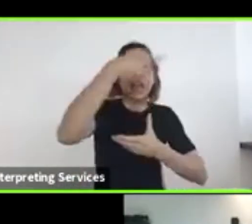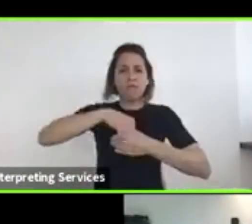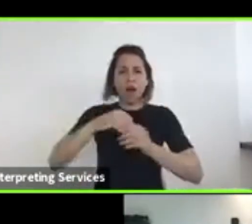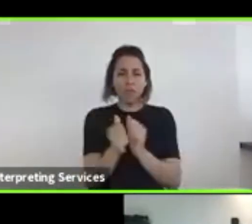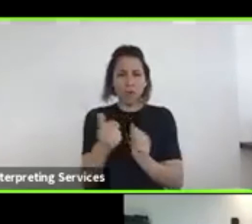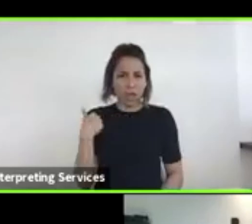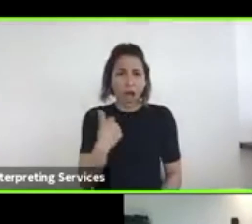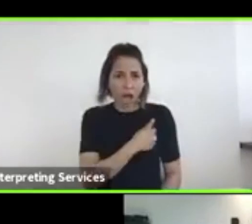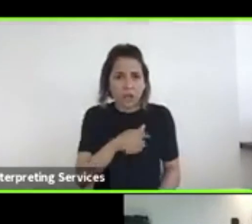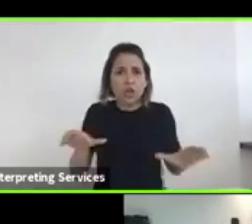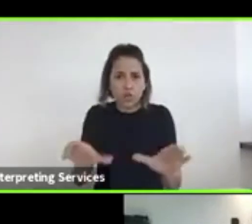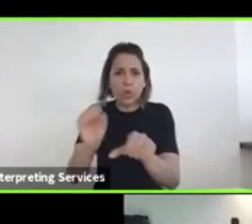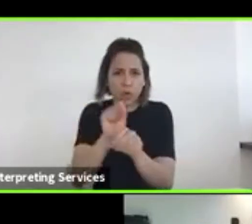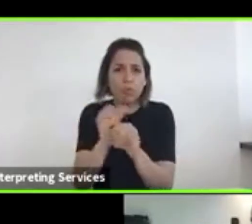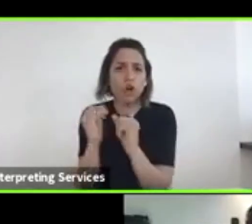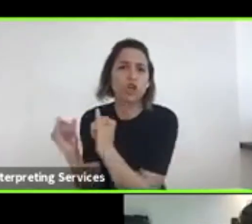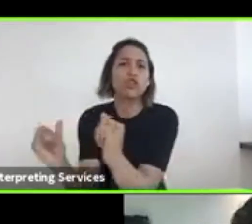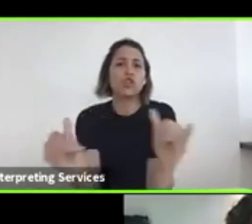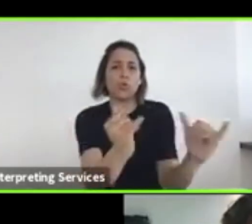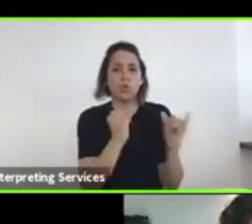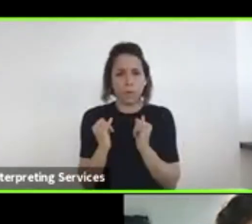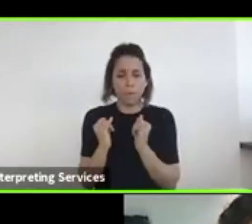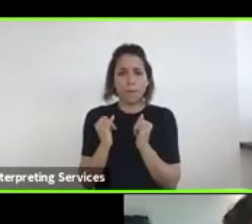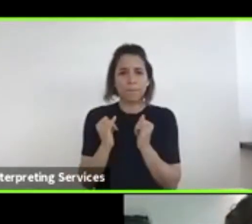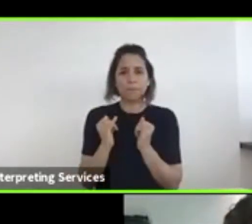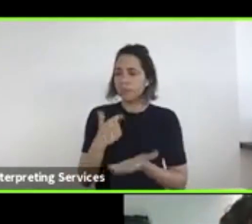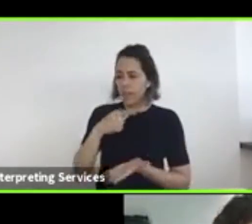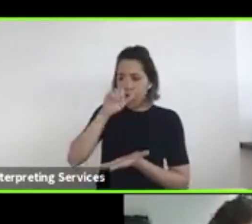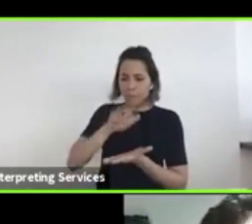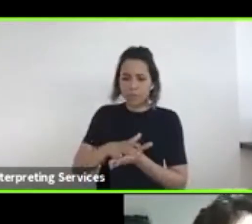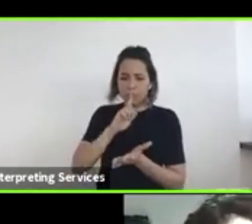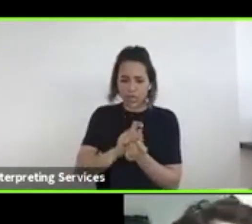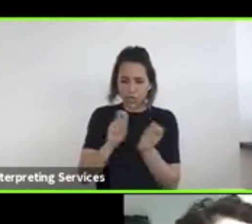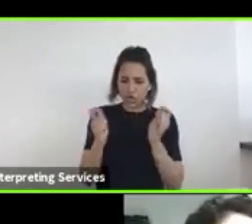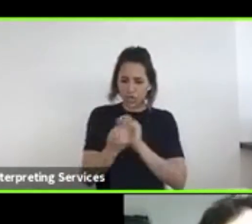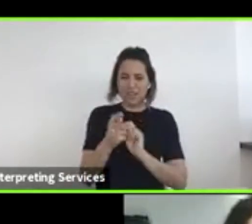AND -- AND I THINK, REALLY SHIFTING THAT MODEL OF, LIKE,